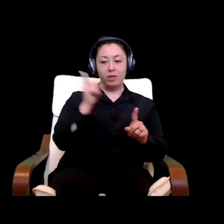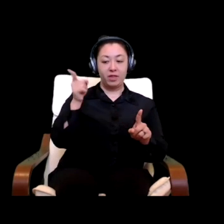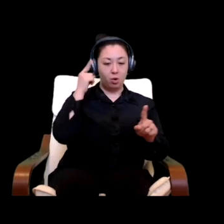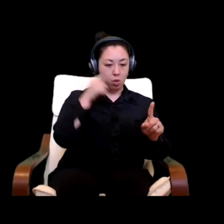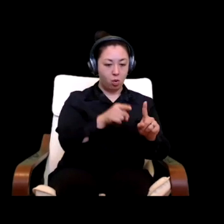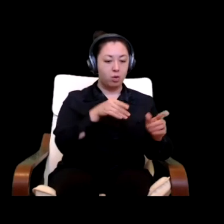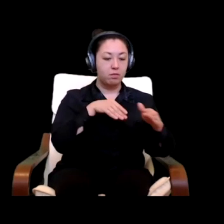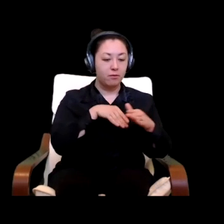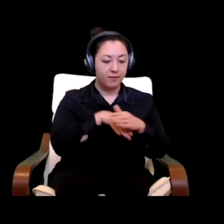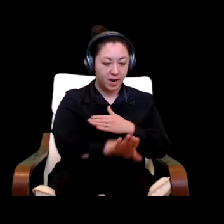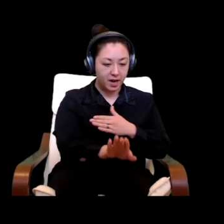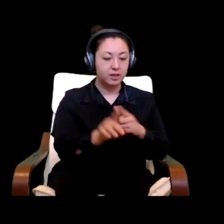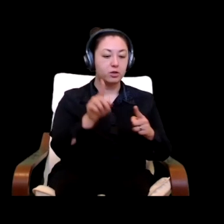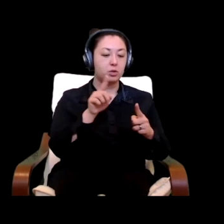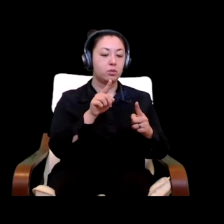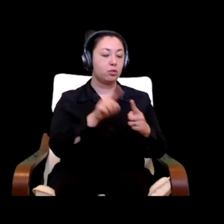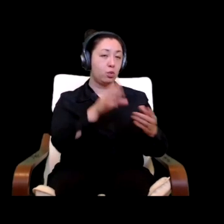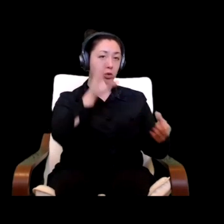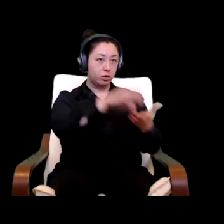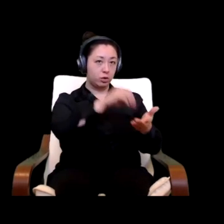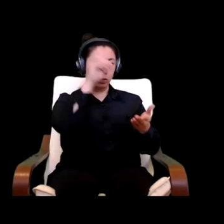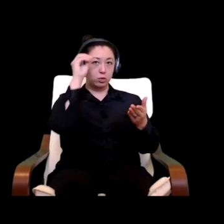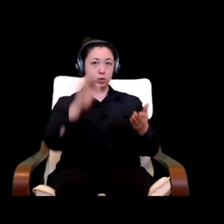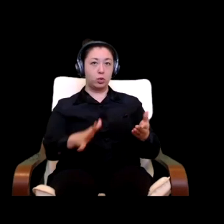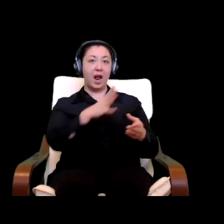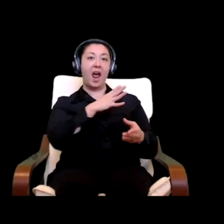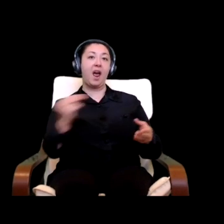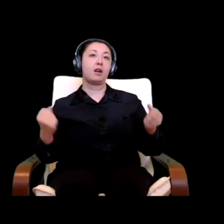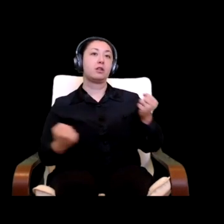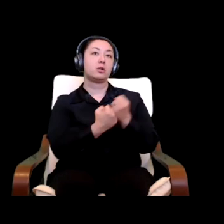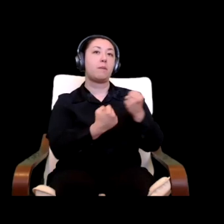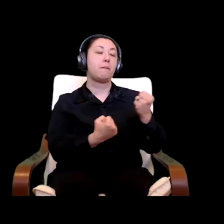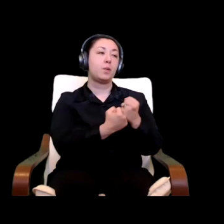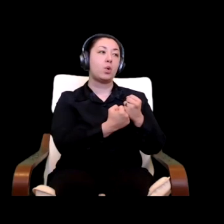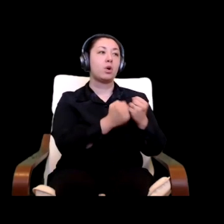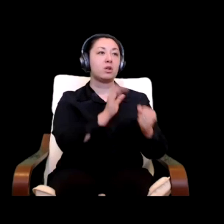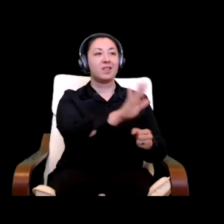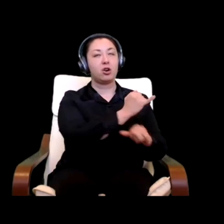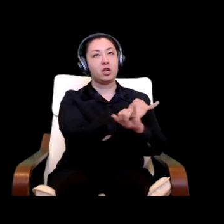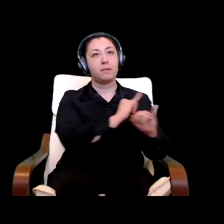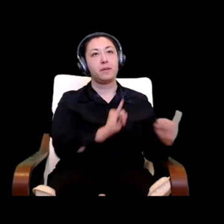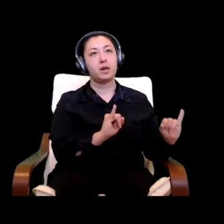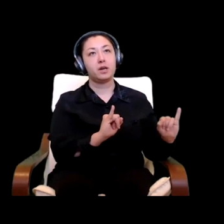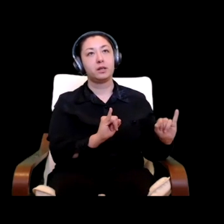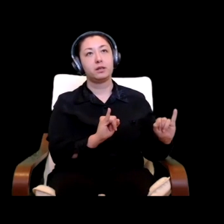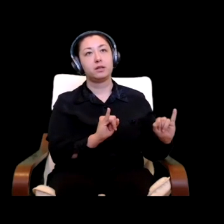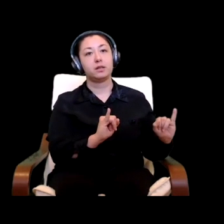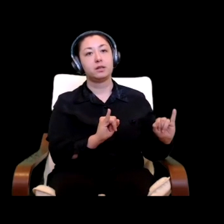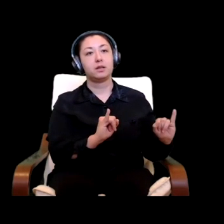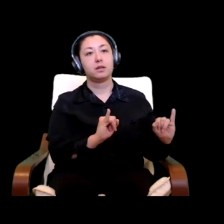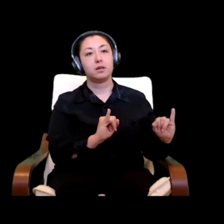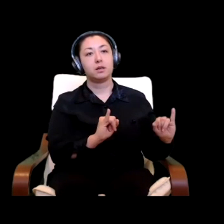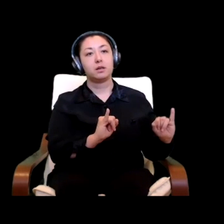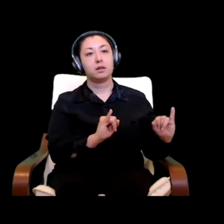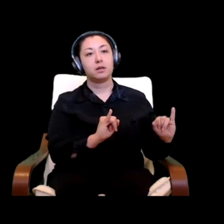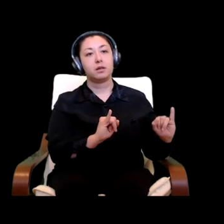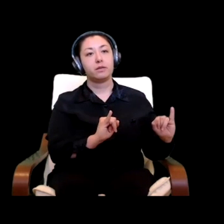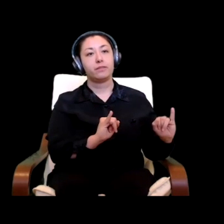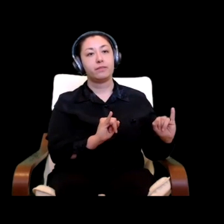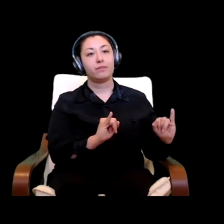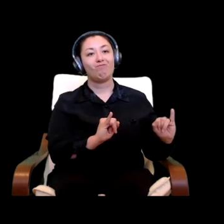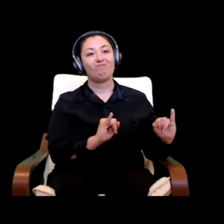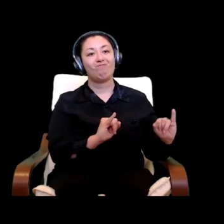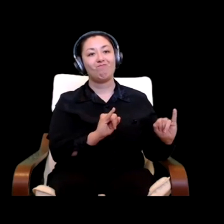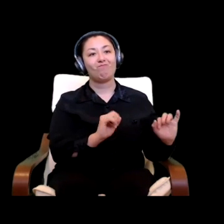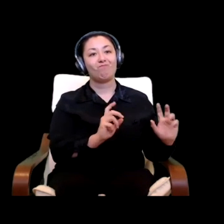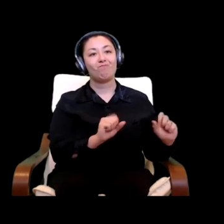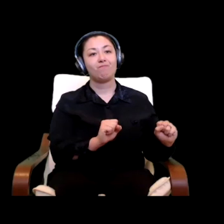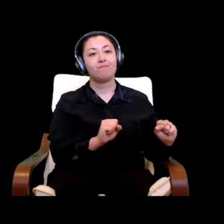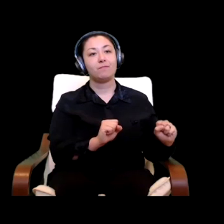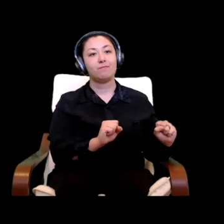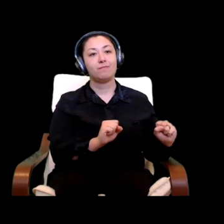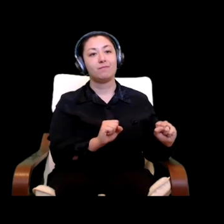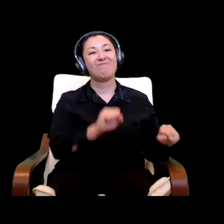to the student and really promote and support their own independence. It is -- it is tricky